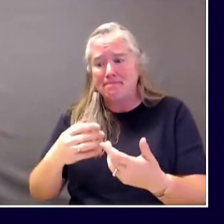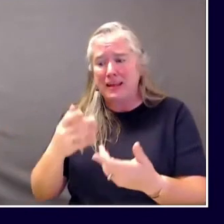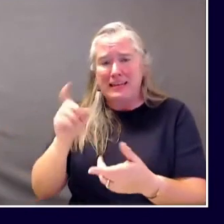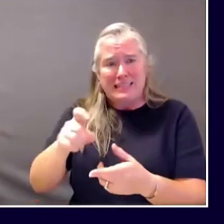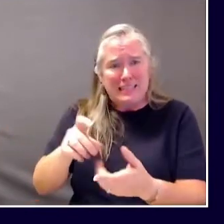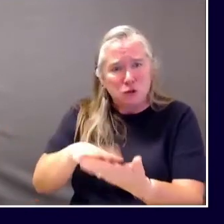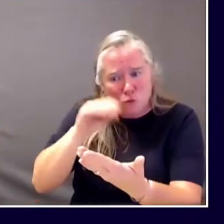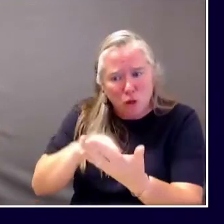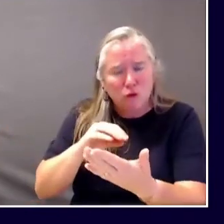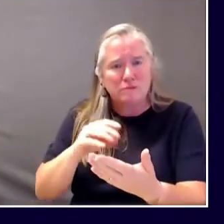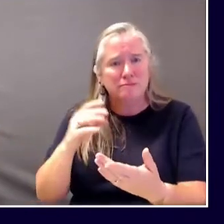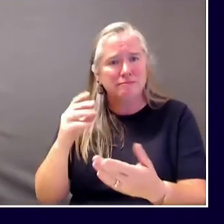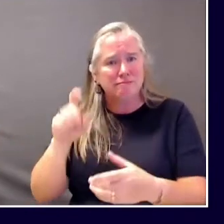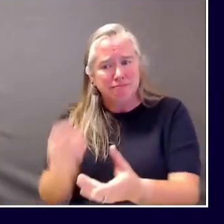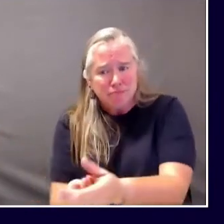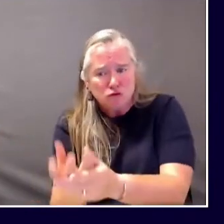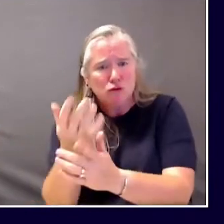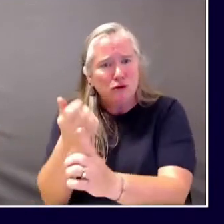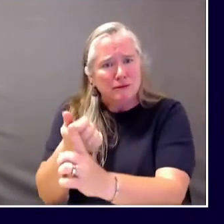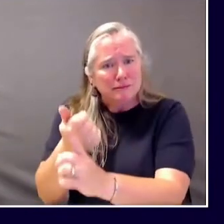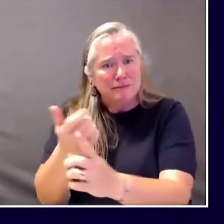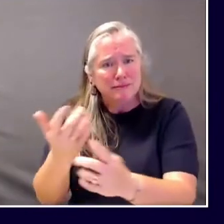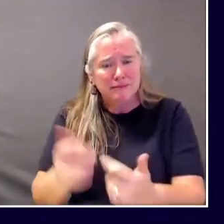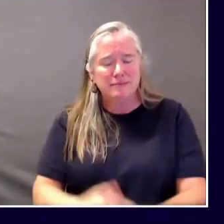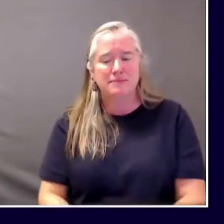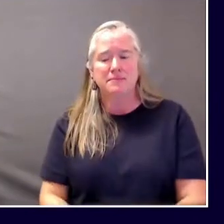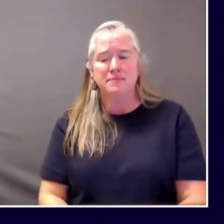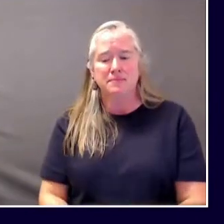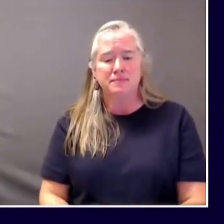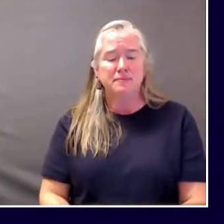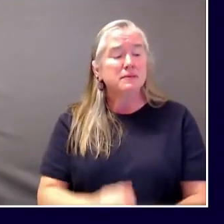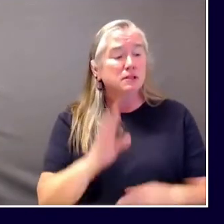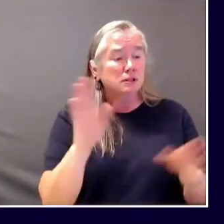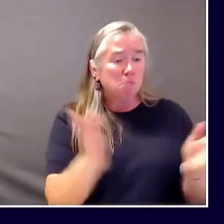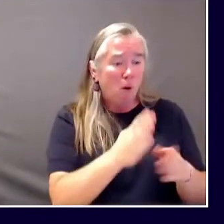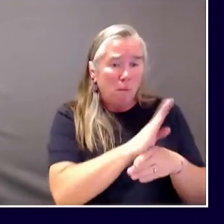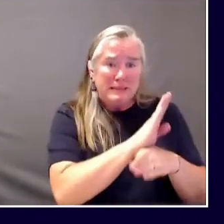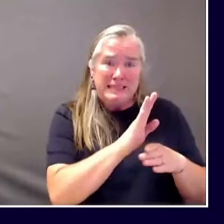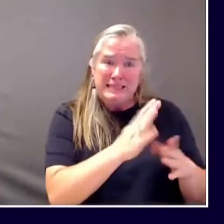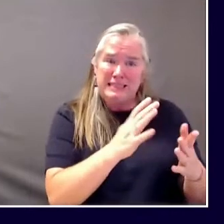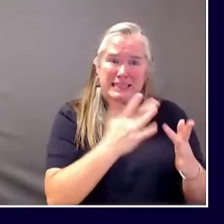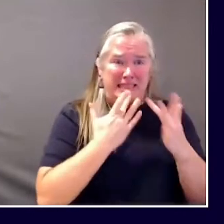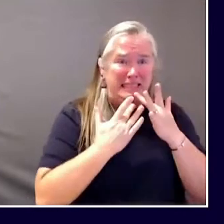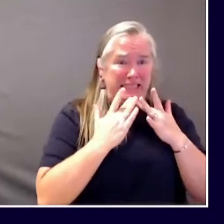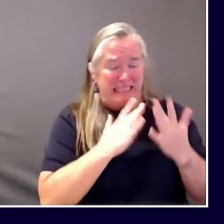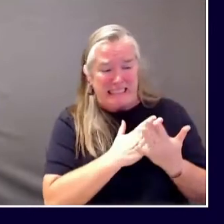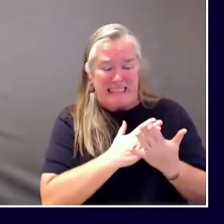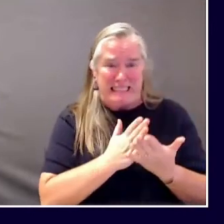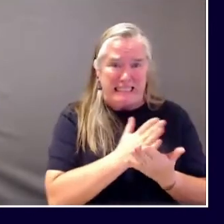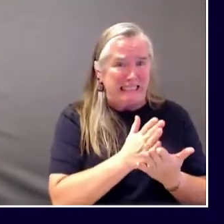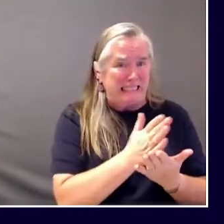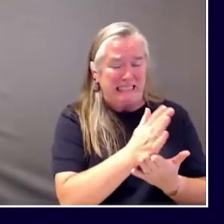no one wants to undermine the ability of our small businesses just survive